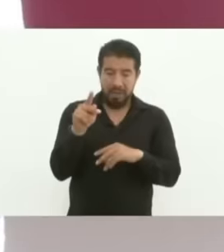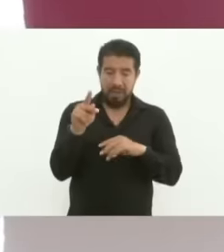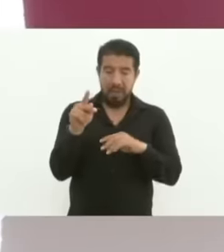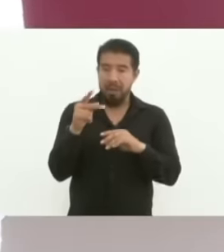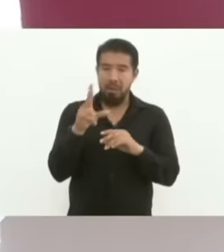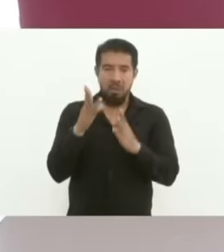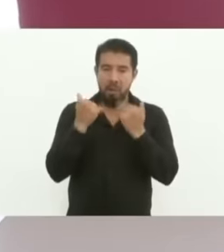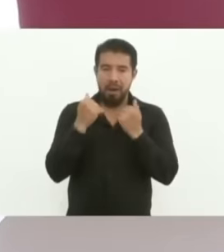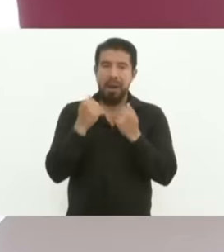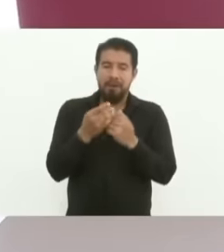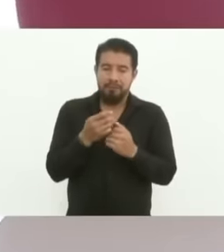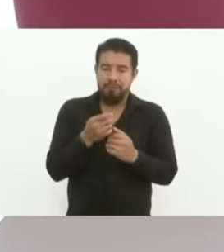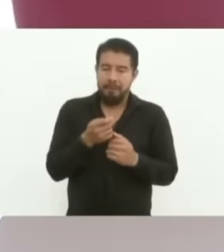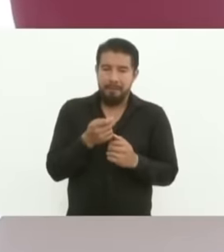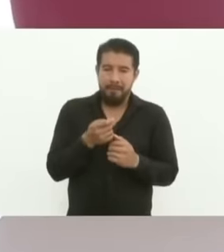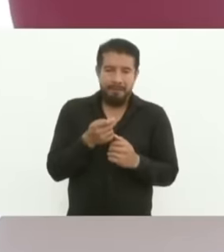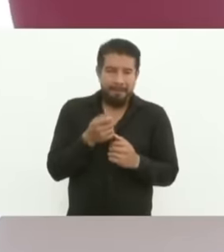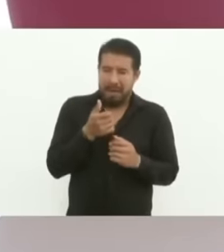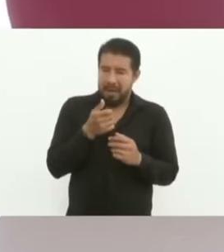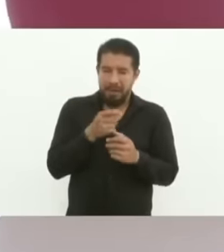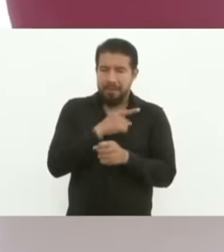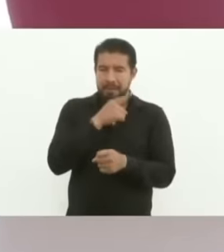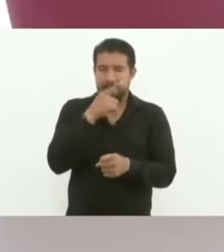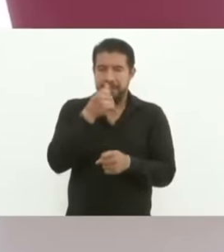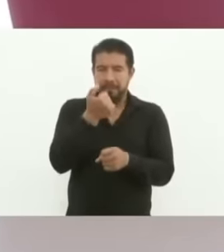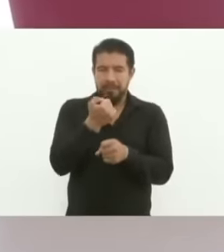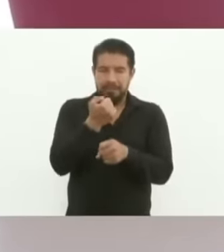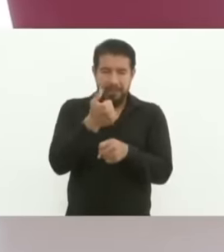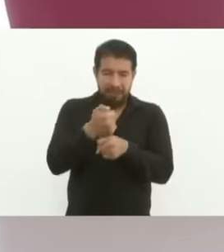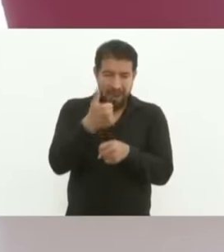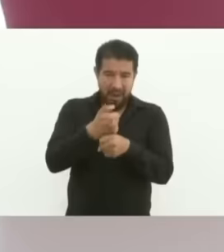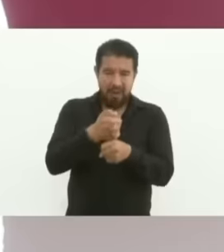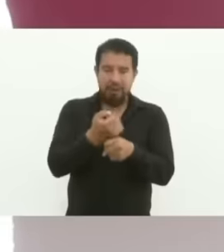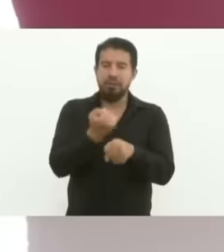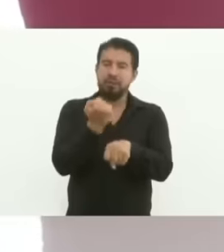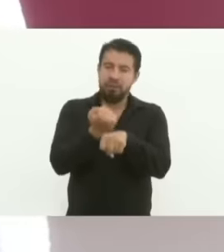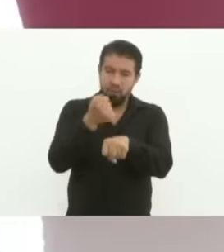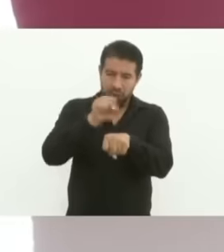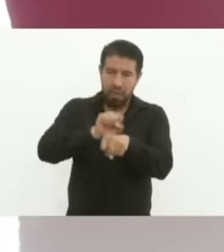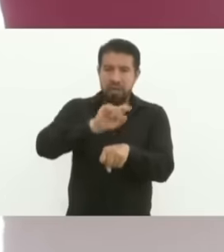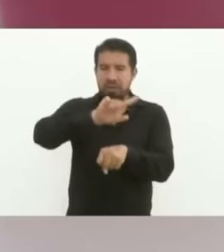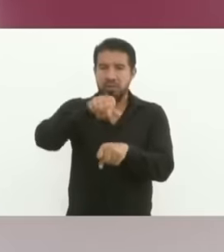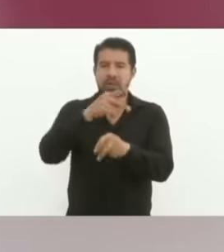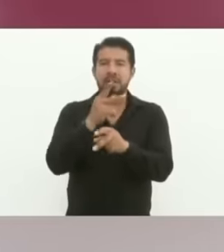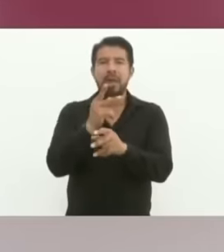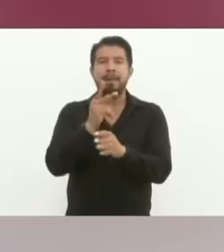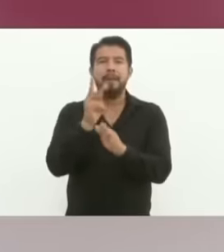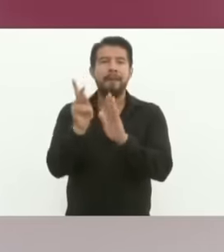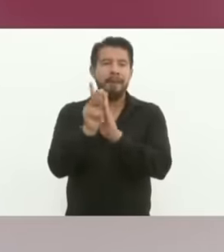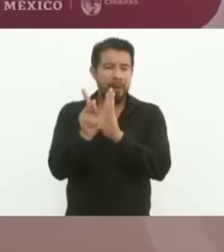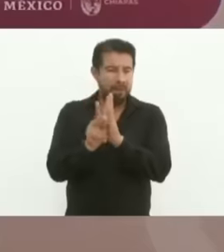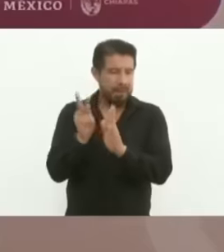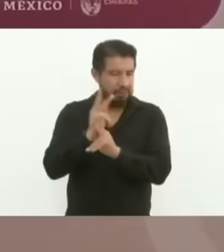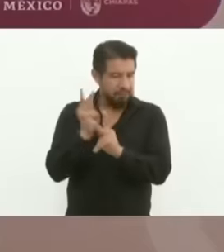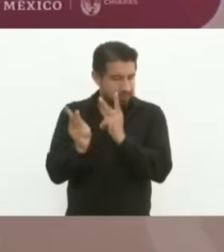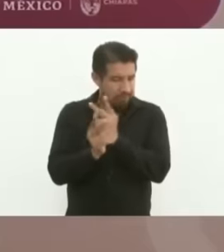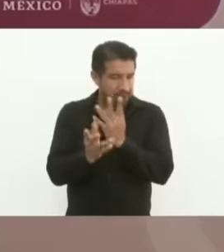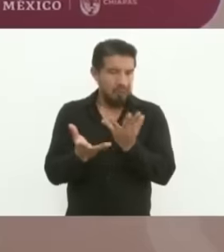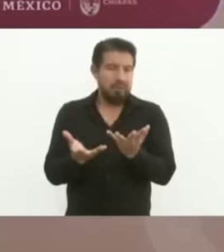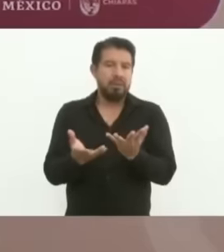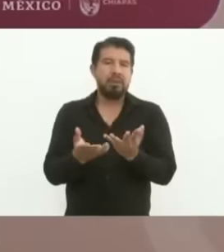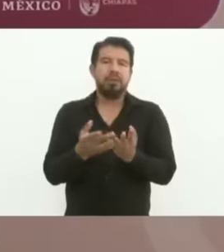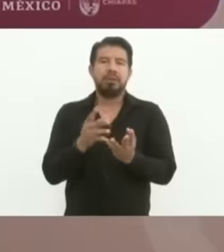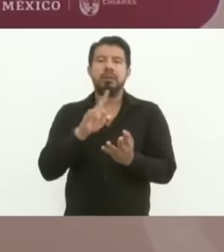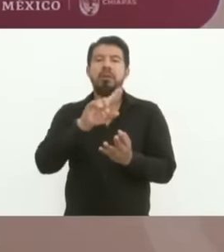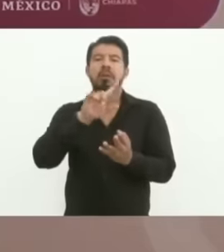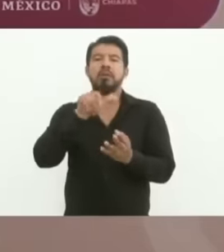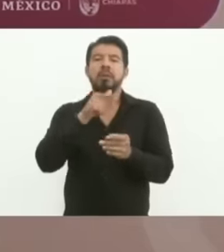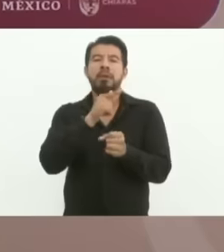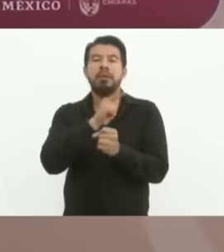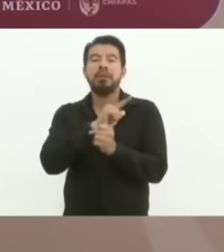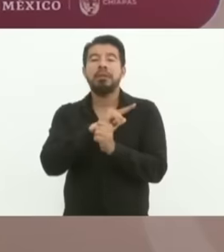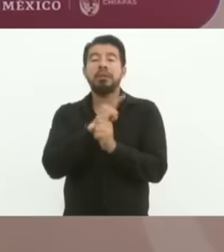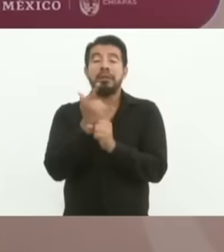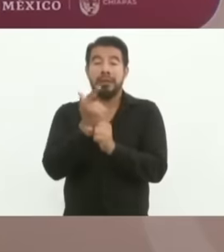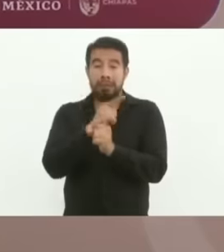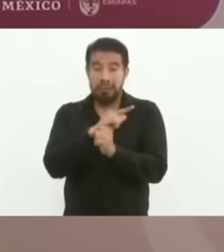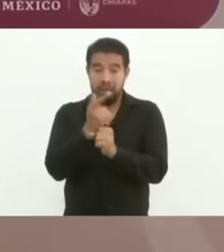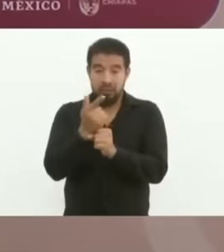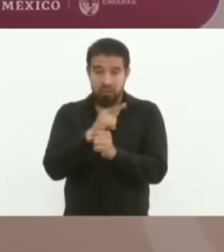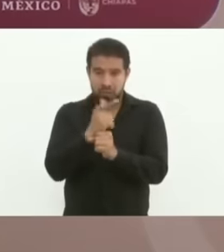, then secondary school, then high school, and then a bachelor's degree. Note that even if